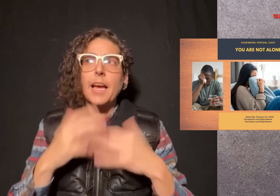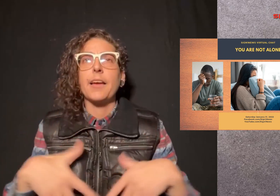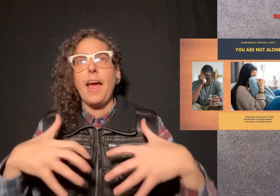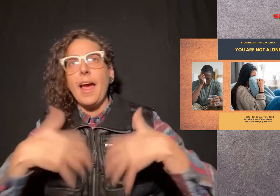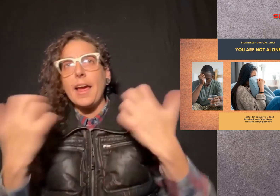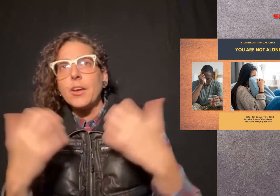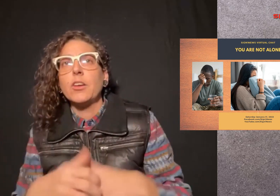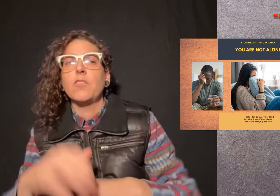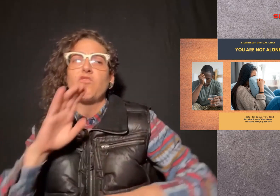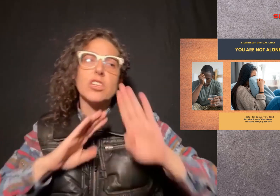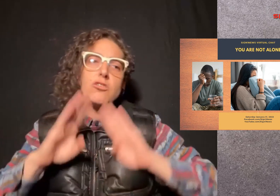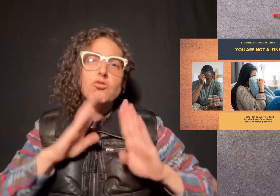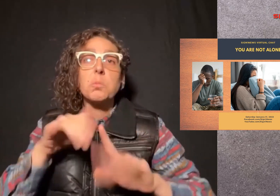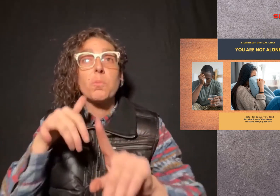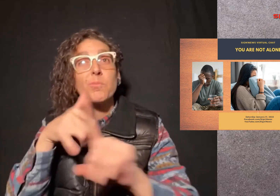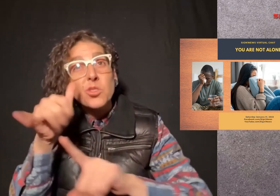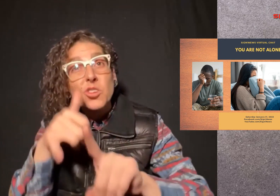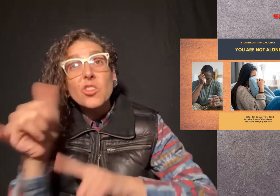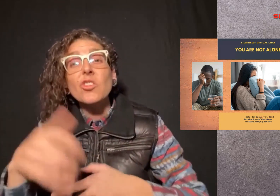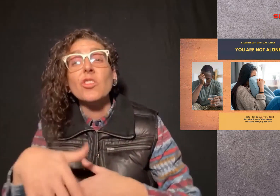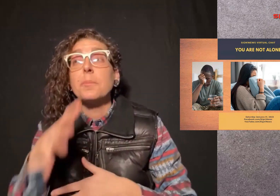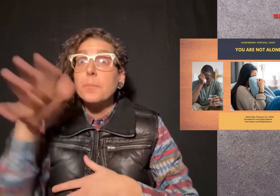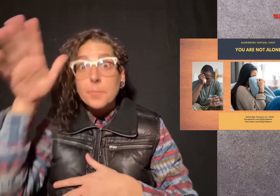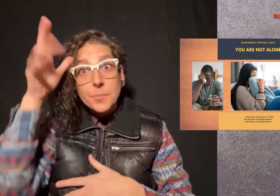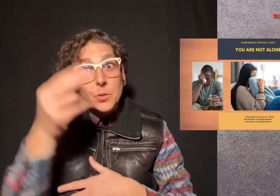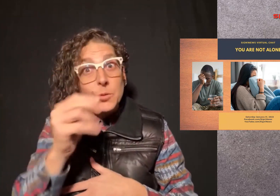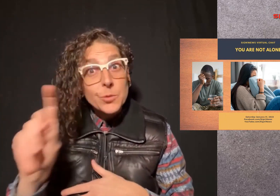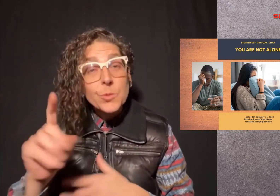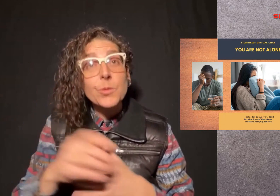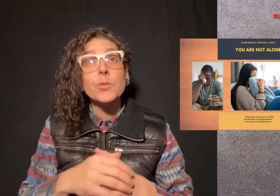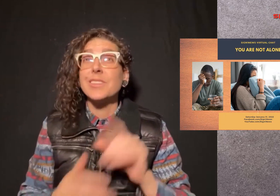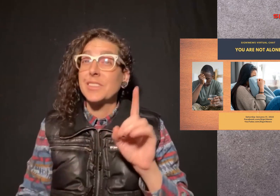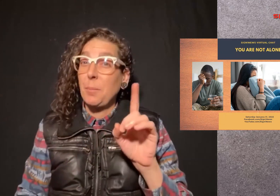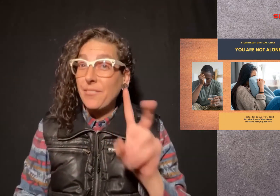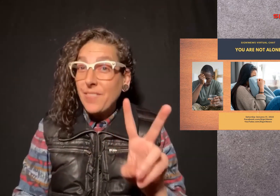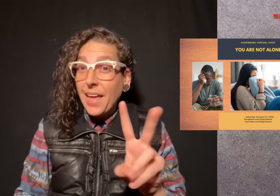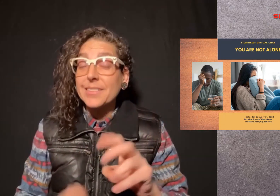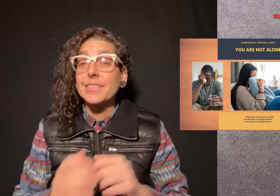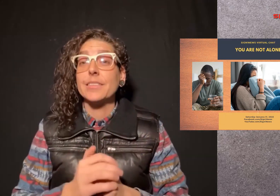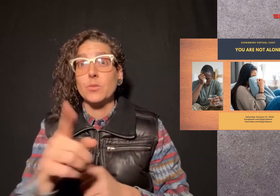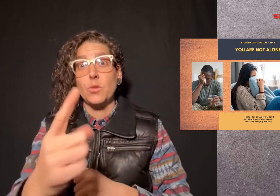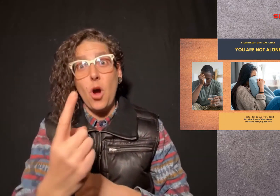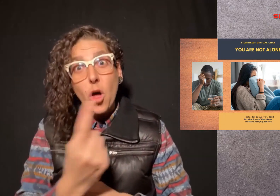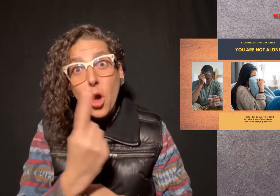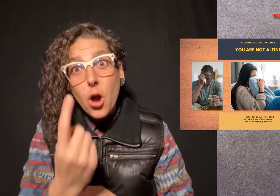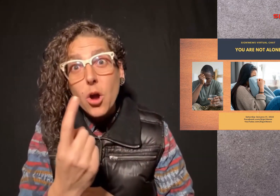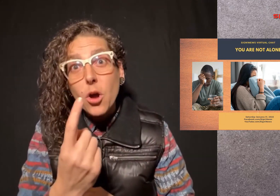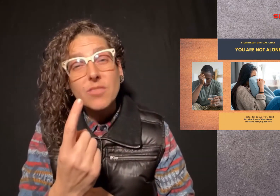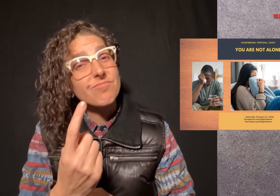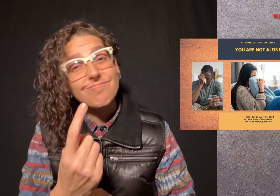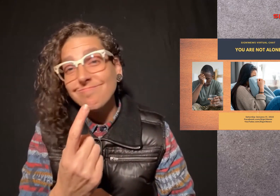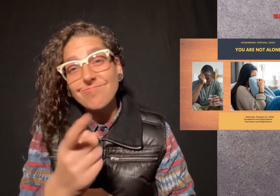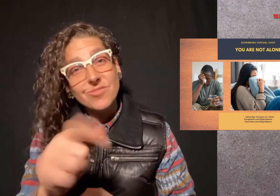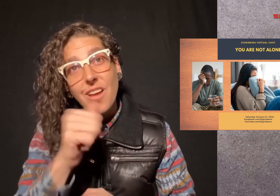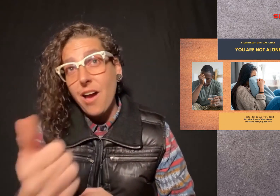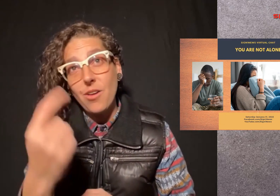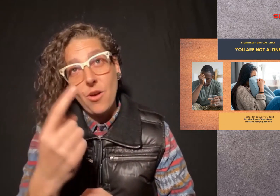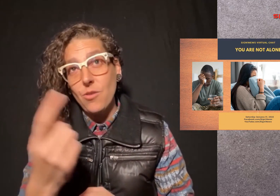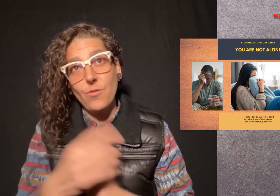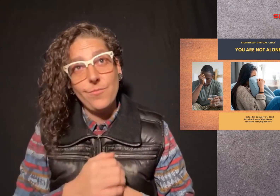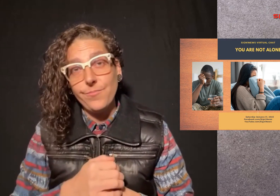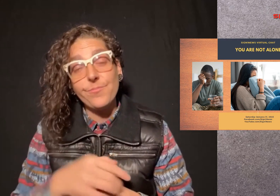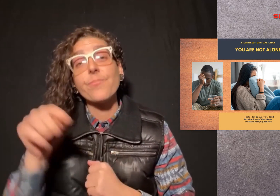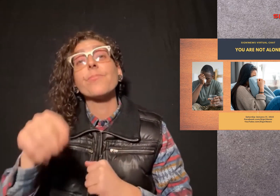anger frustration bullying parenthood and domestic violence you are not alone the virtual